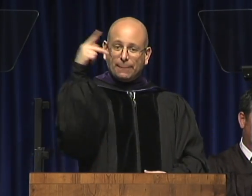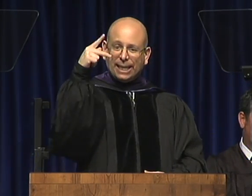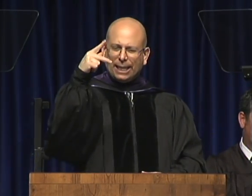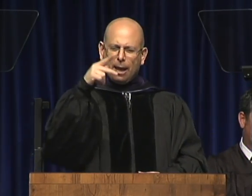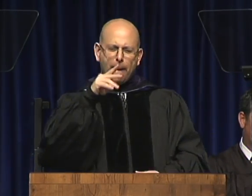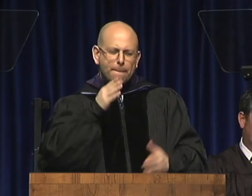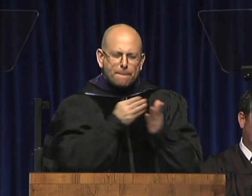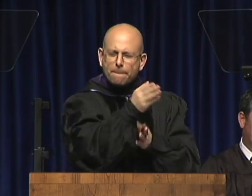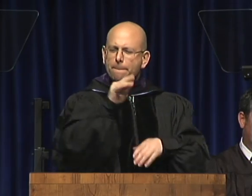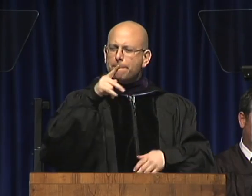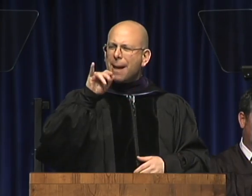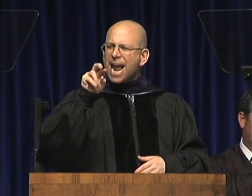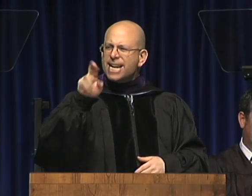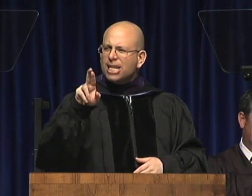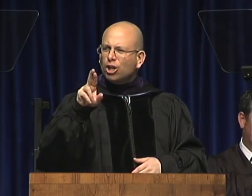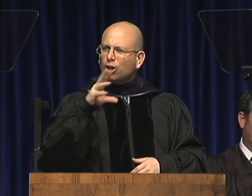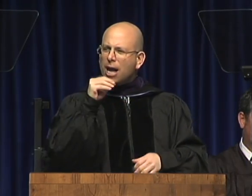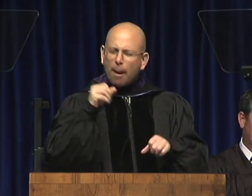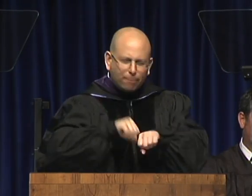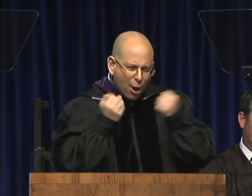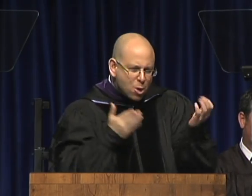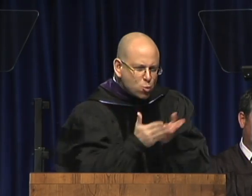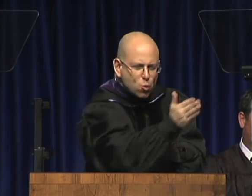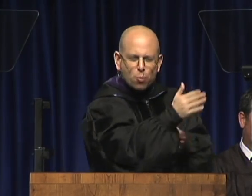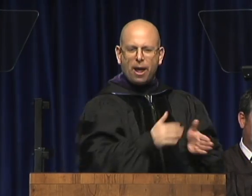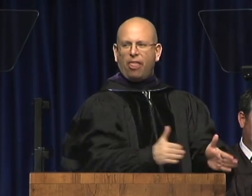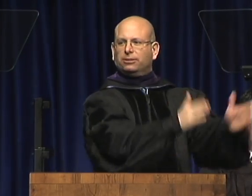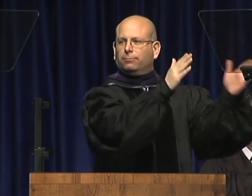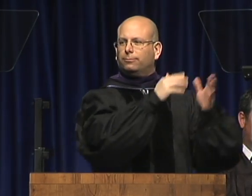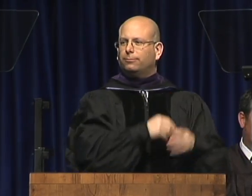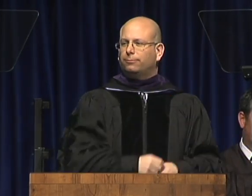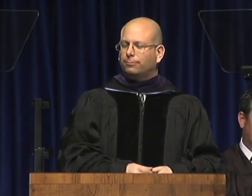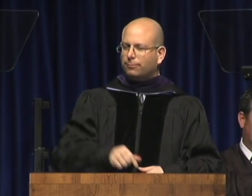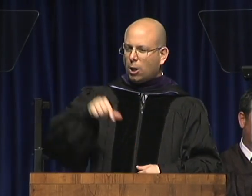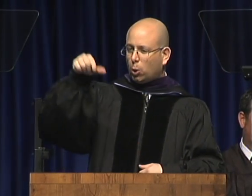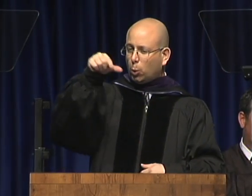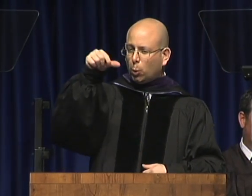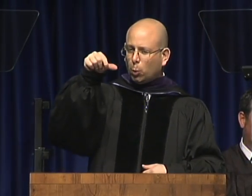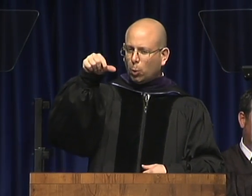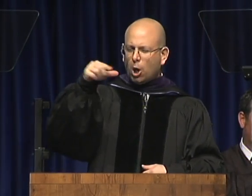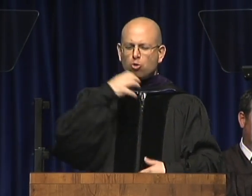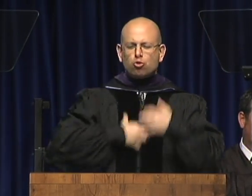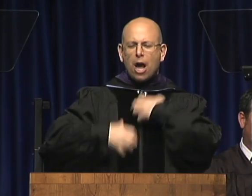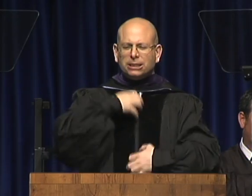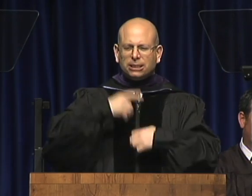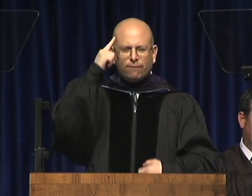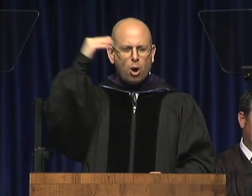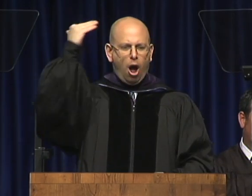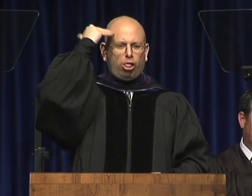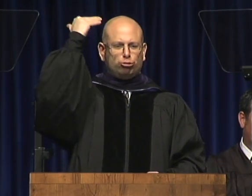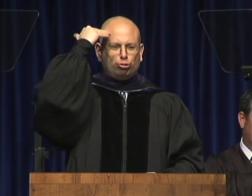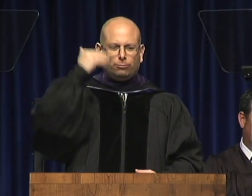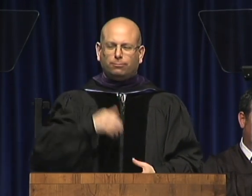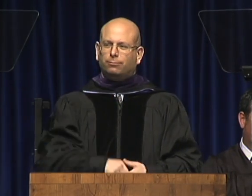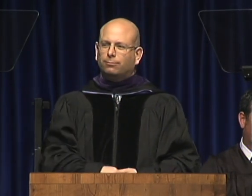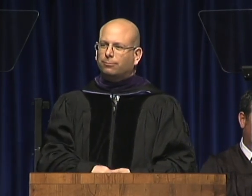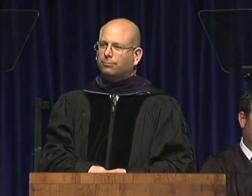Pioneer and blaze new paths. Quest for knowledge.